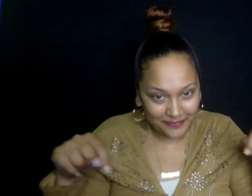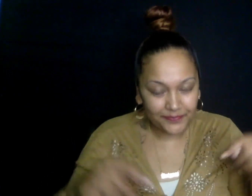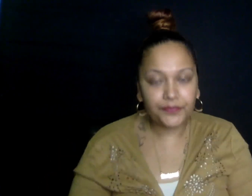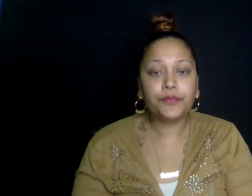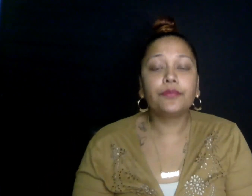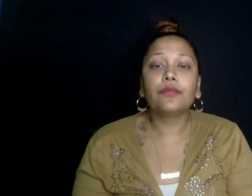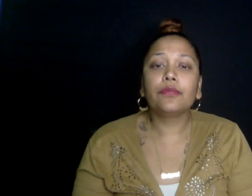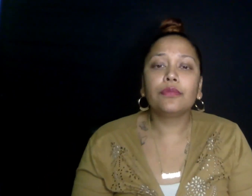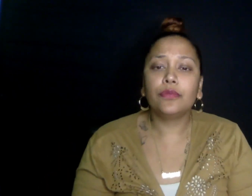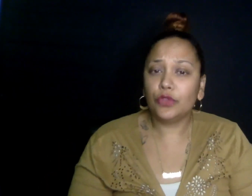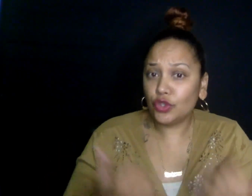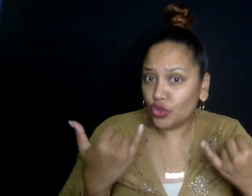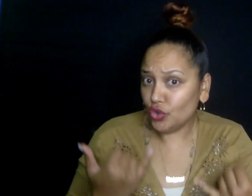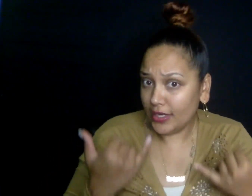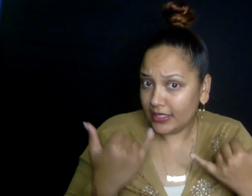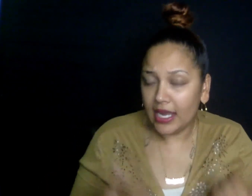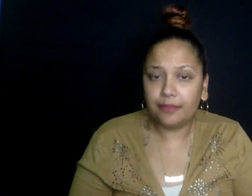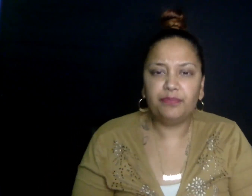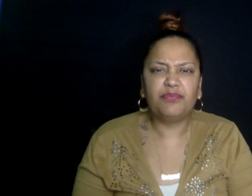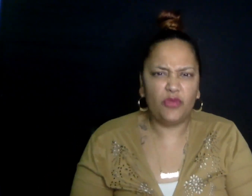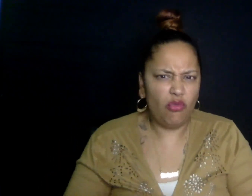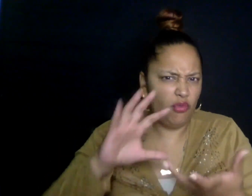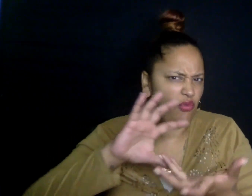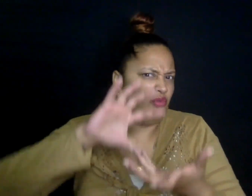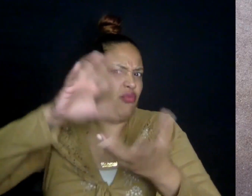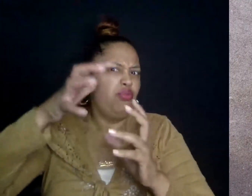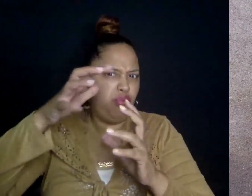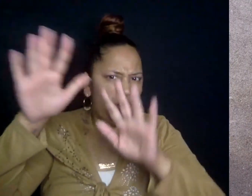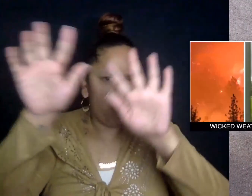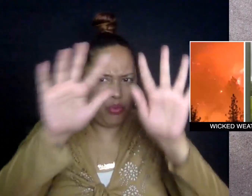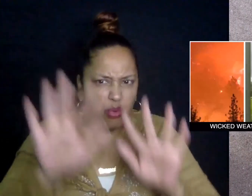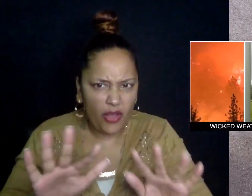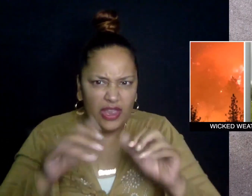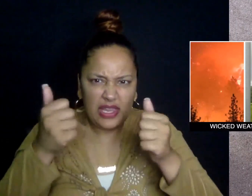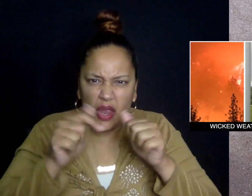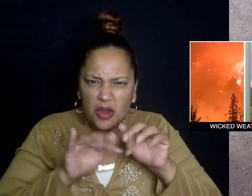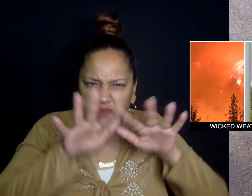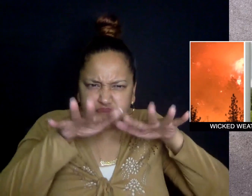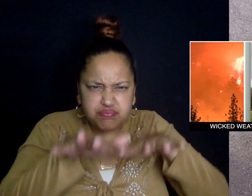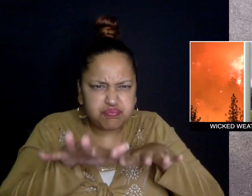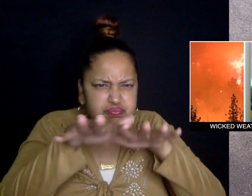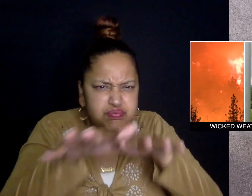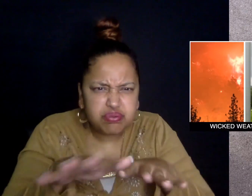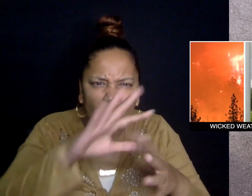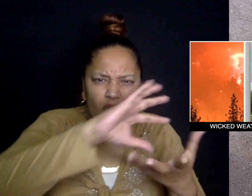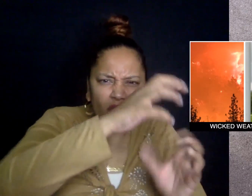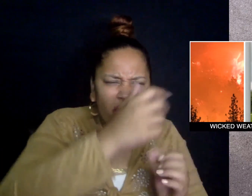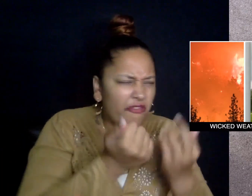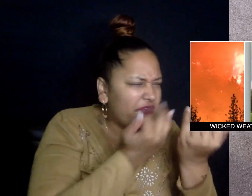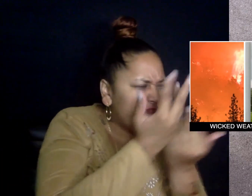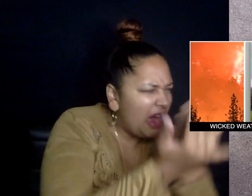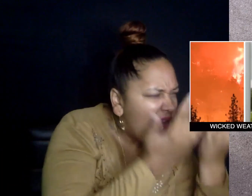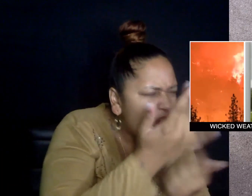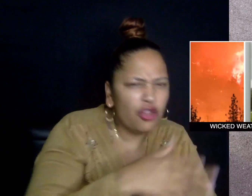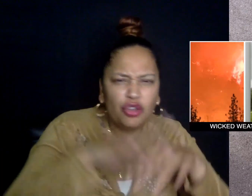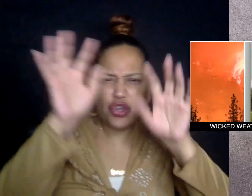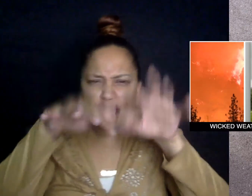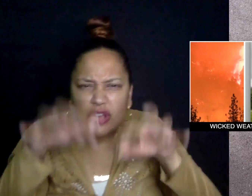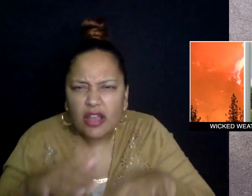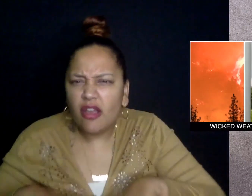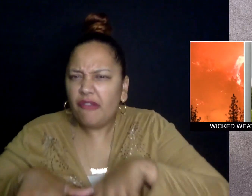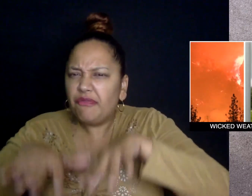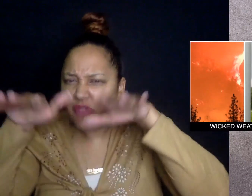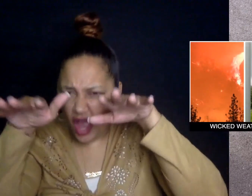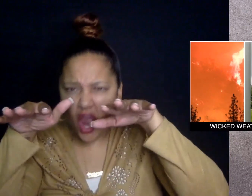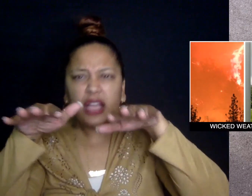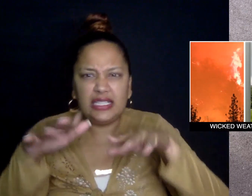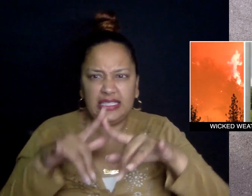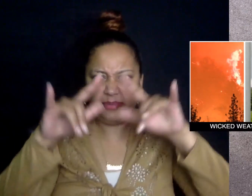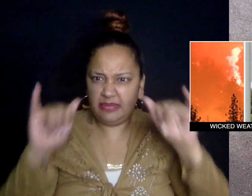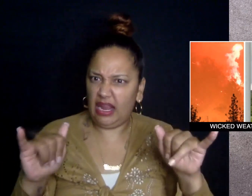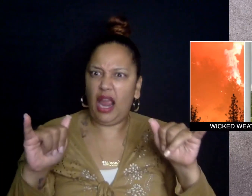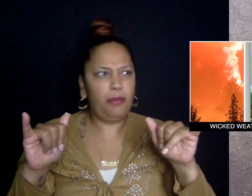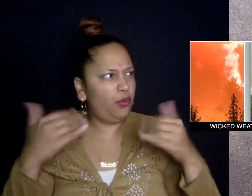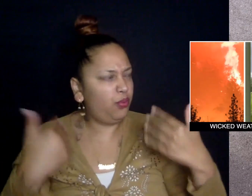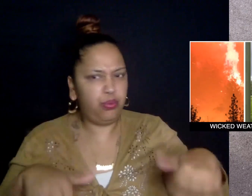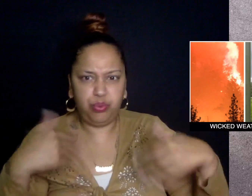may add it at the bottom of the screen wicked weather is sweeping the nation right